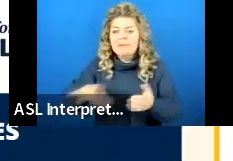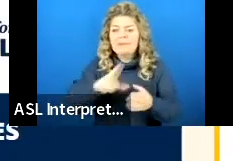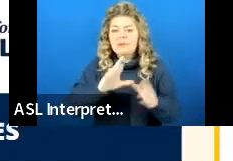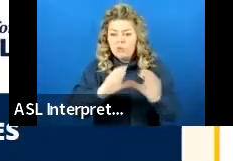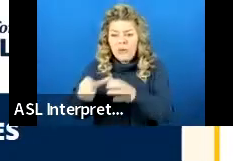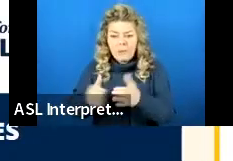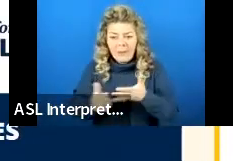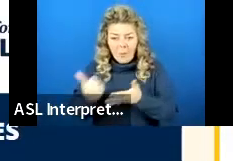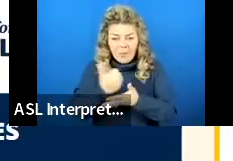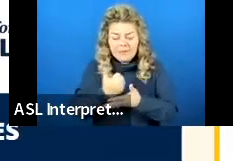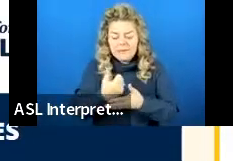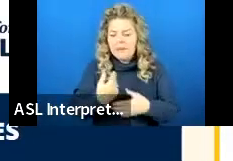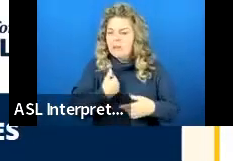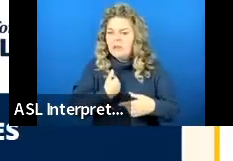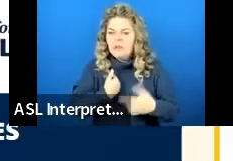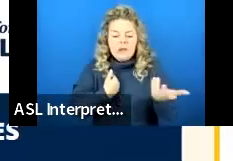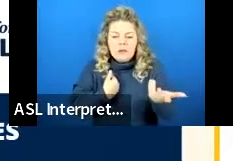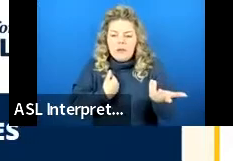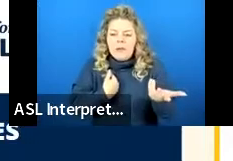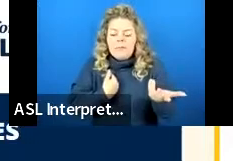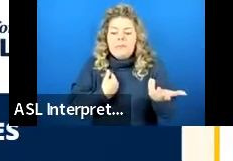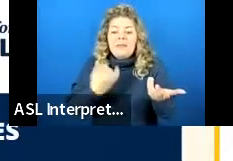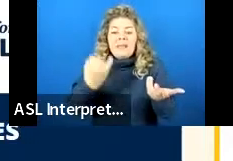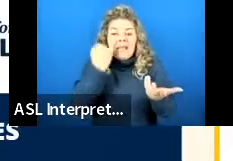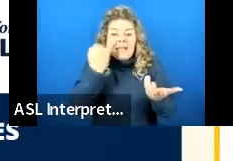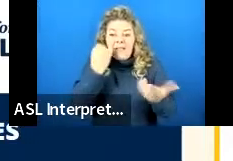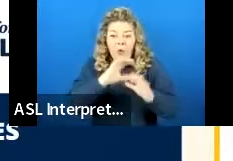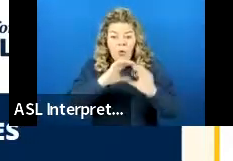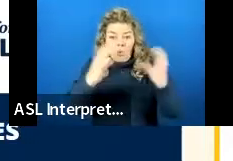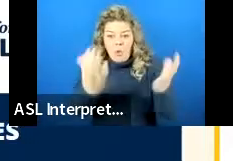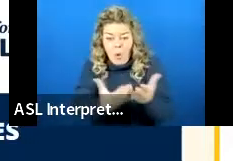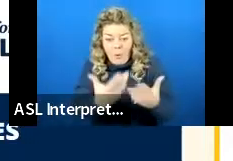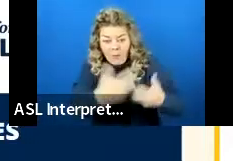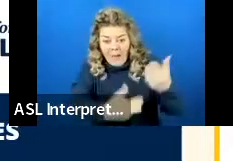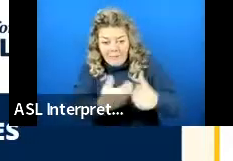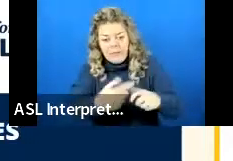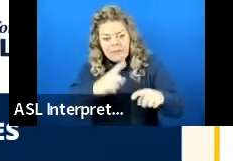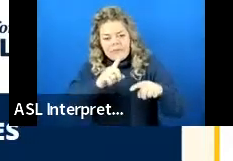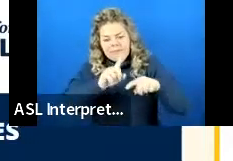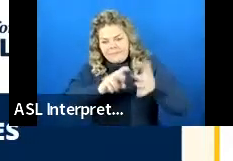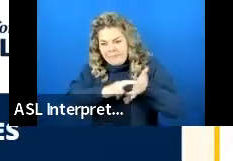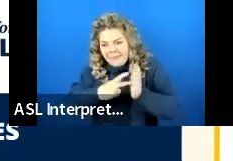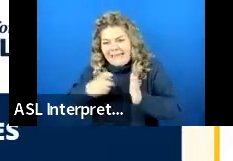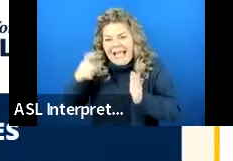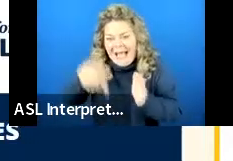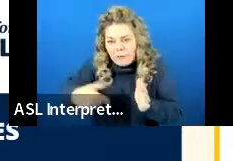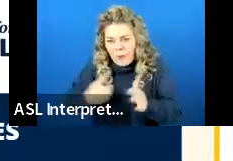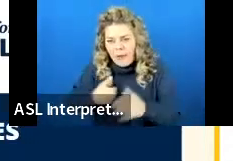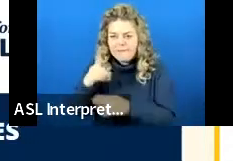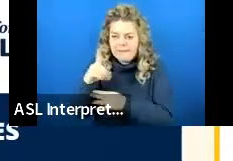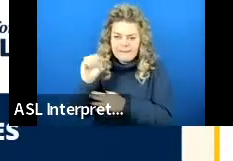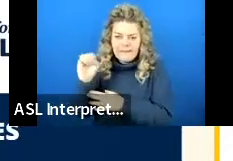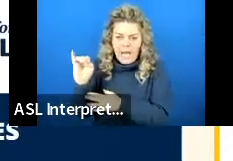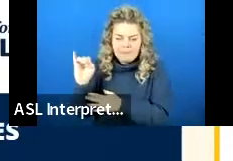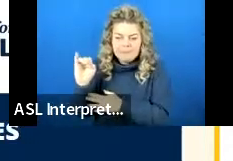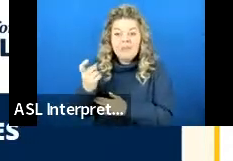We can't address global issues without DEI. Dr. Scott Page, a professor